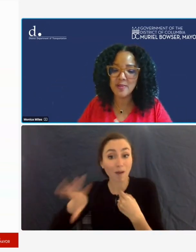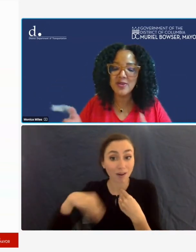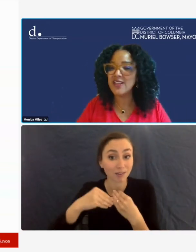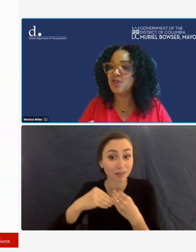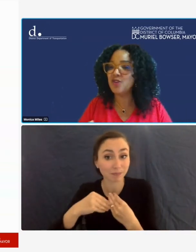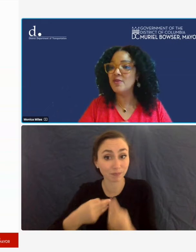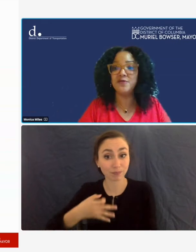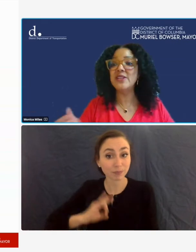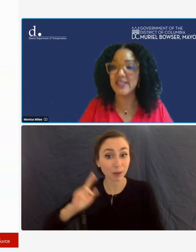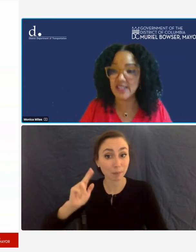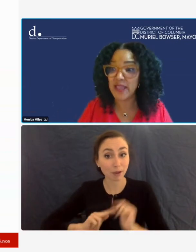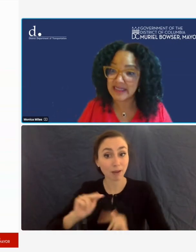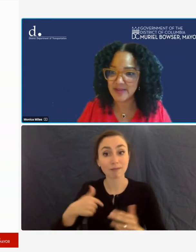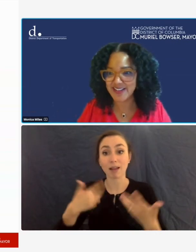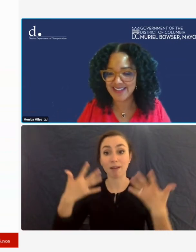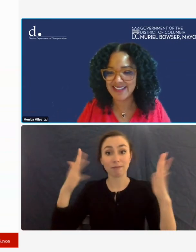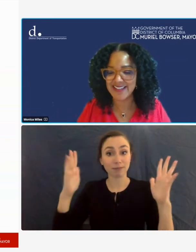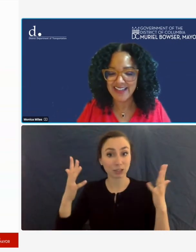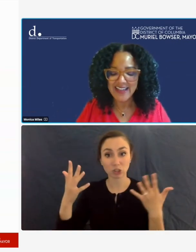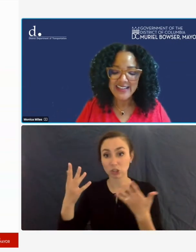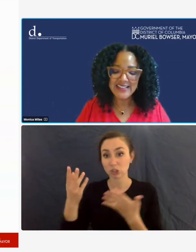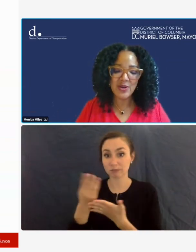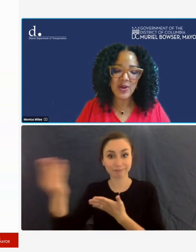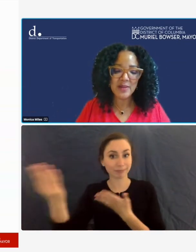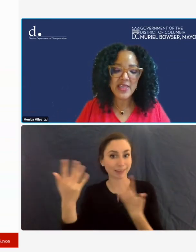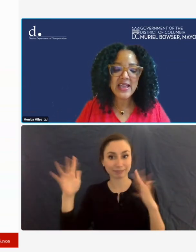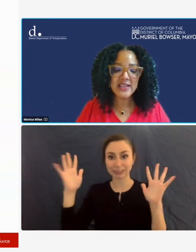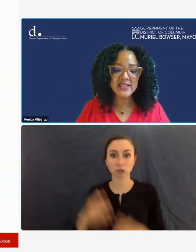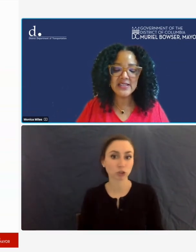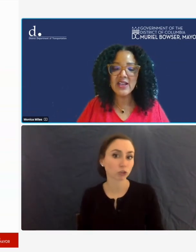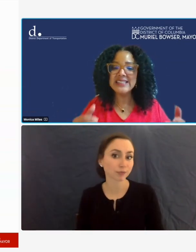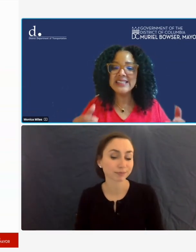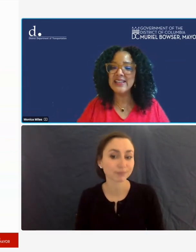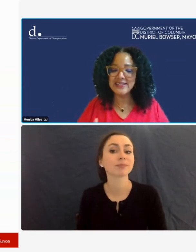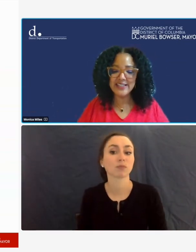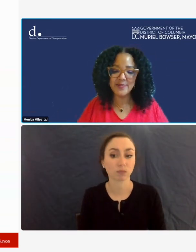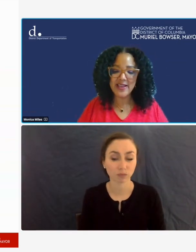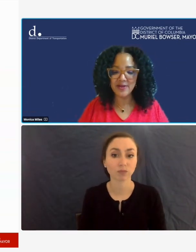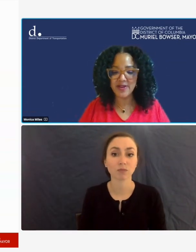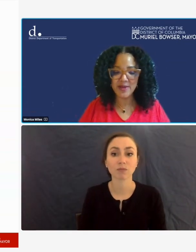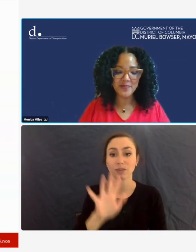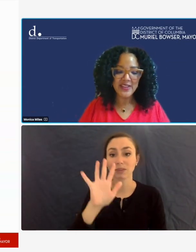that you've already fully expensed basically so um that is a sales lease back agreement